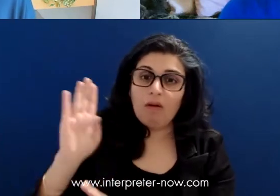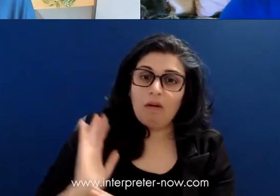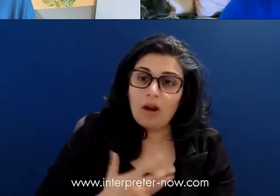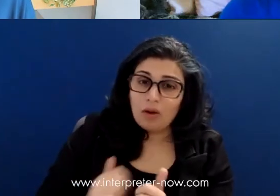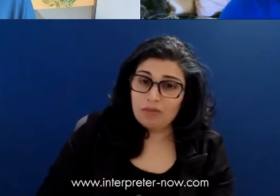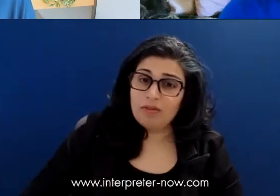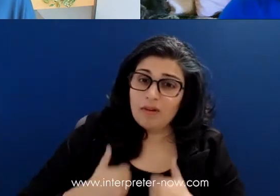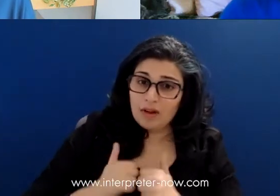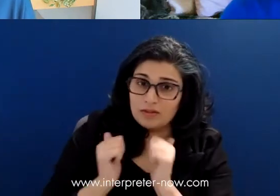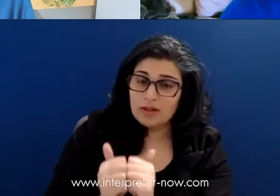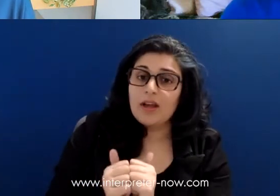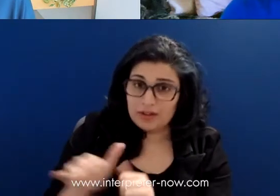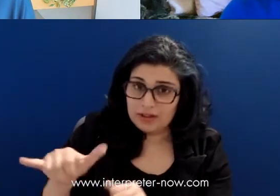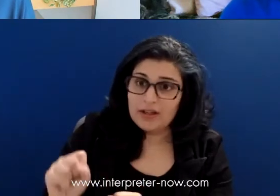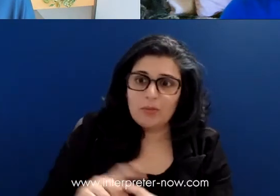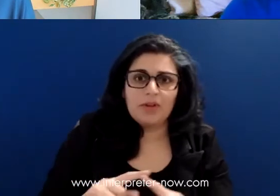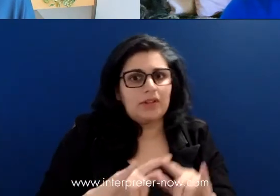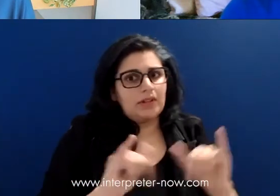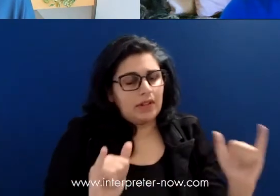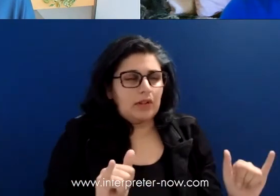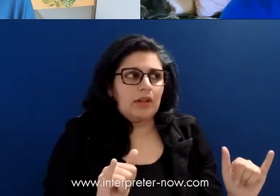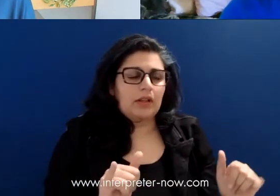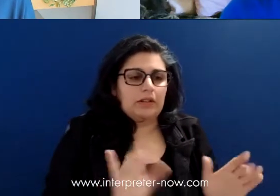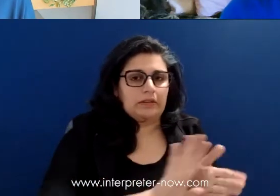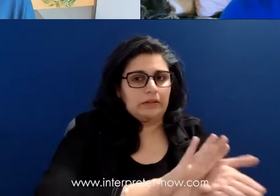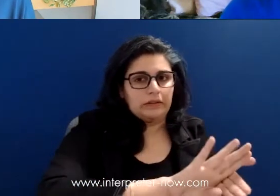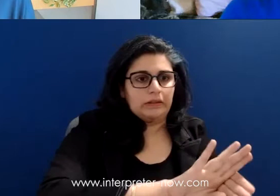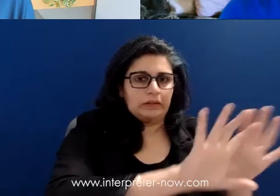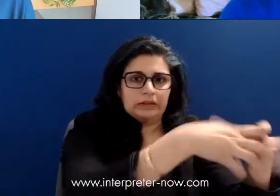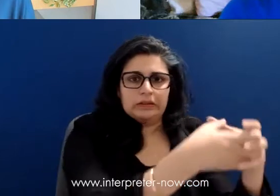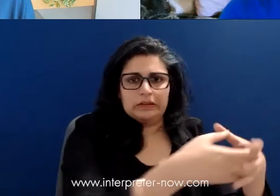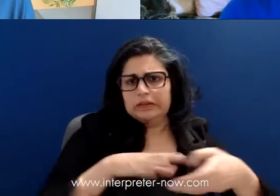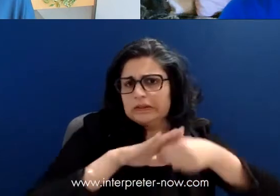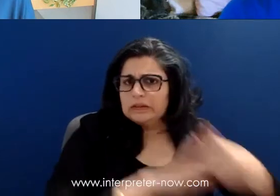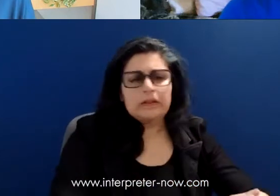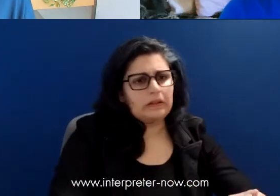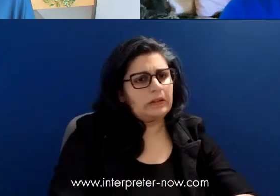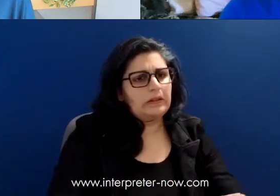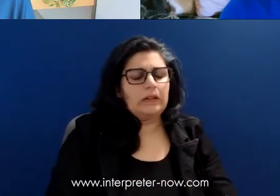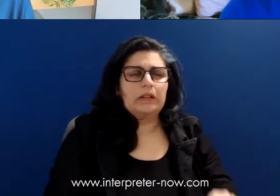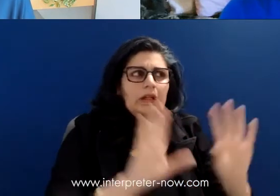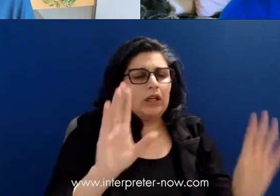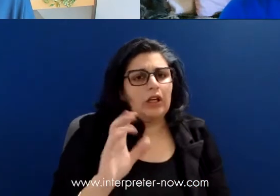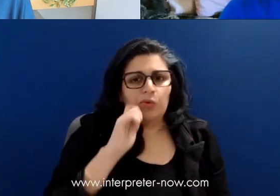But then also experiences of exclusion and oppression and overt racism.